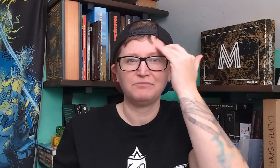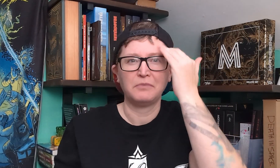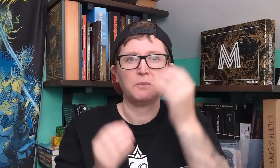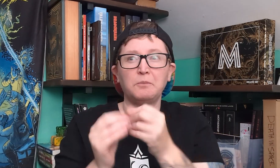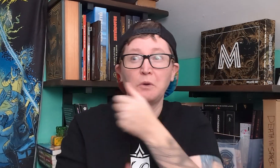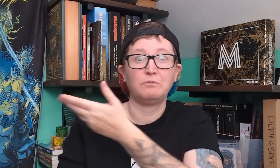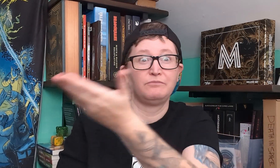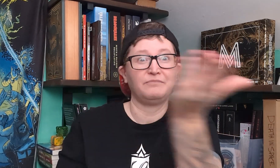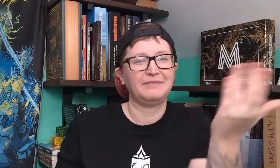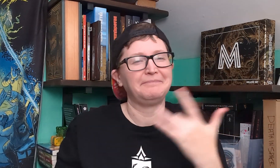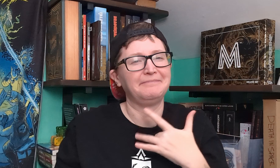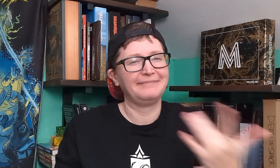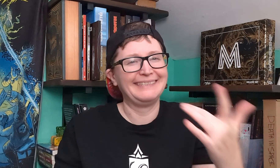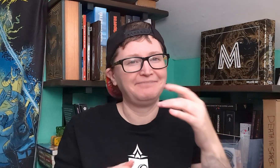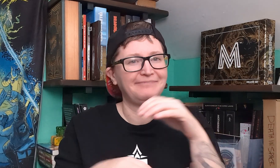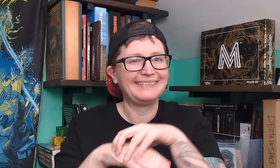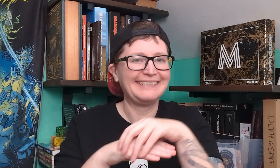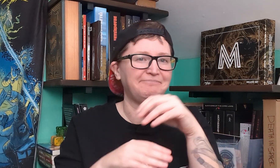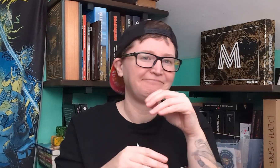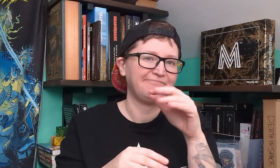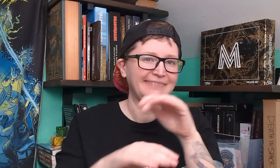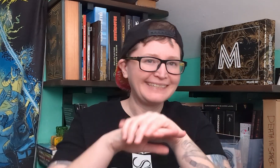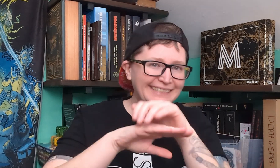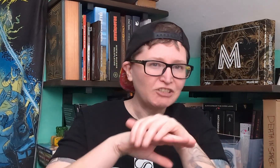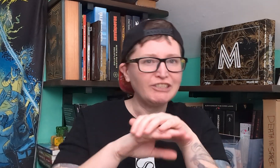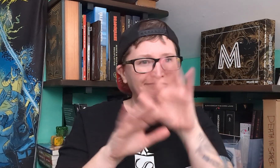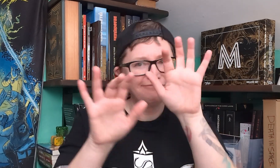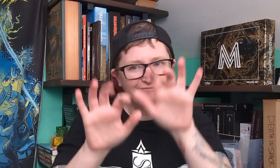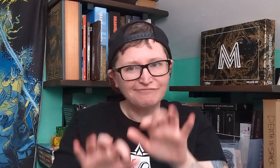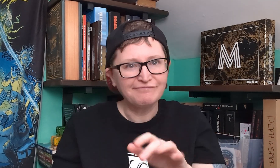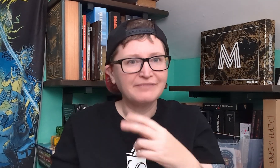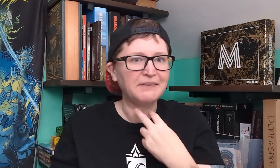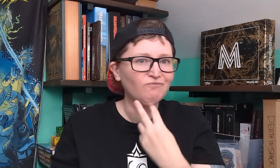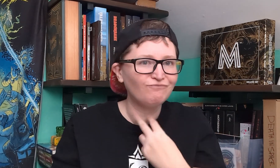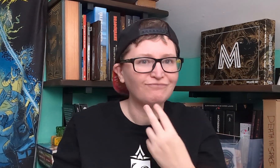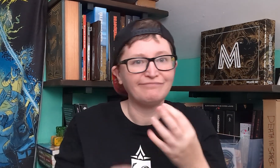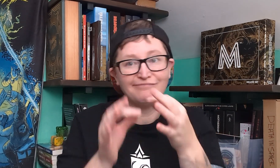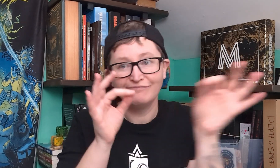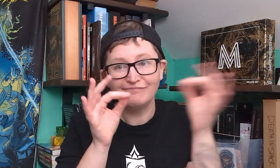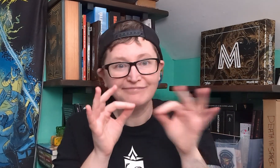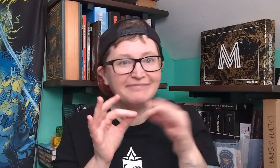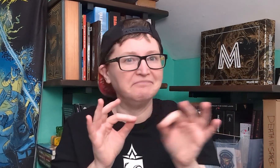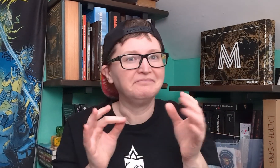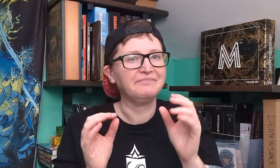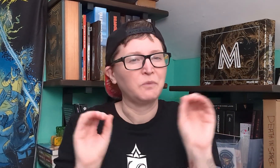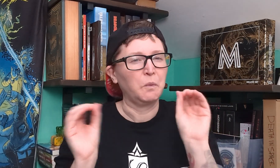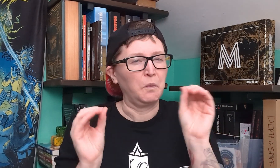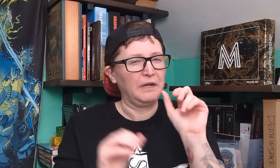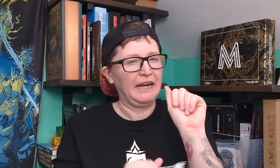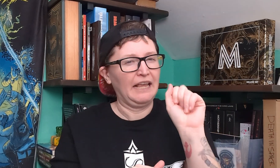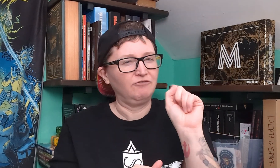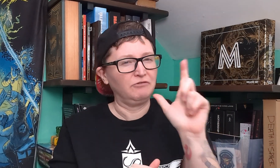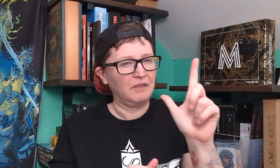Most of RPG content tend to be in English text or audio, not in ASL.